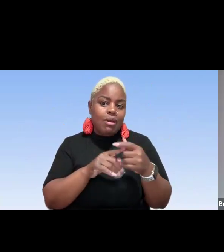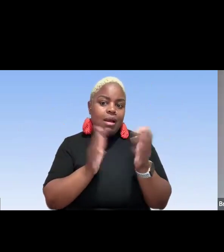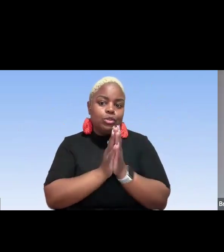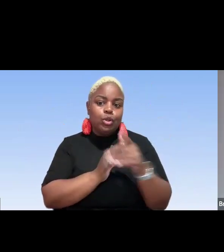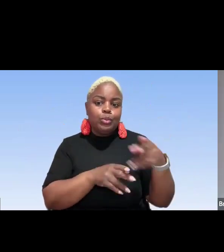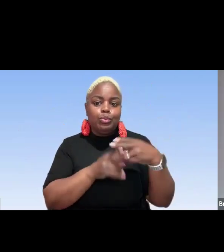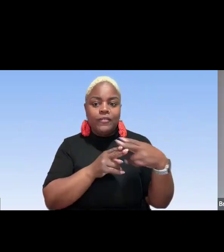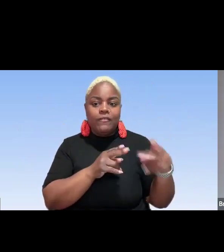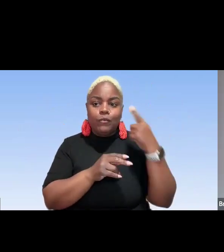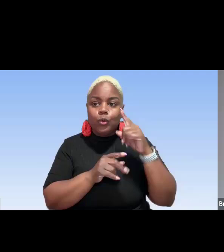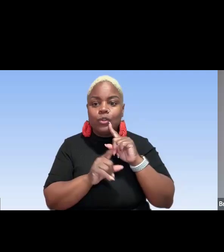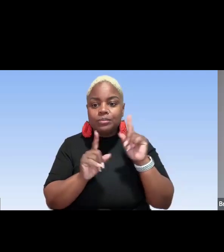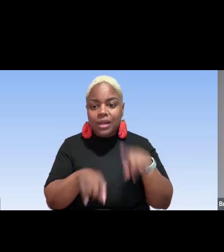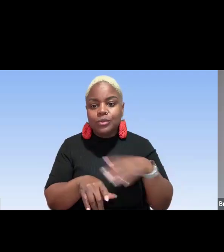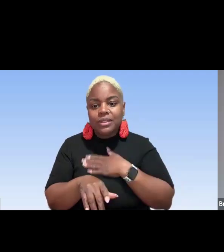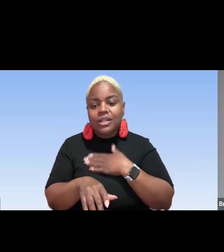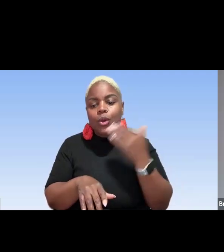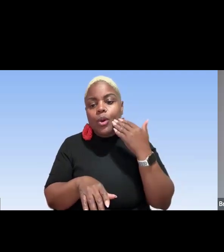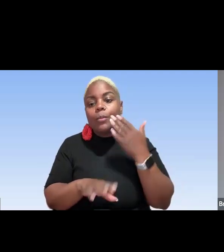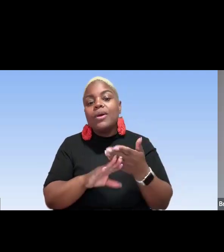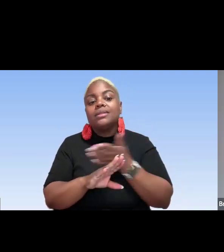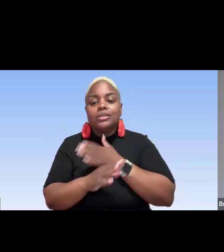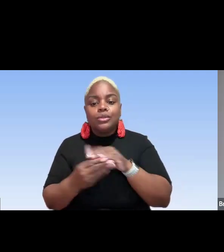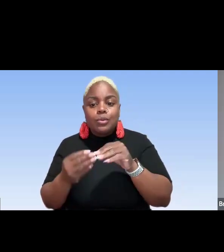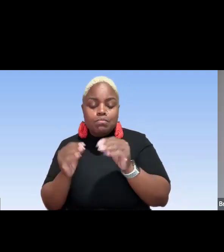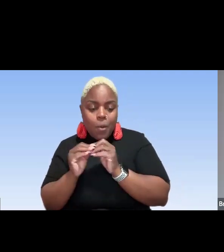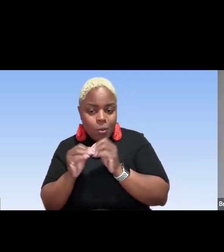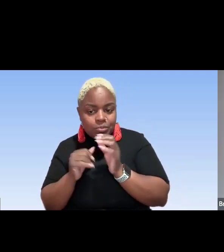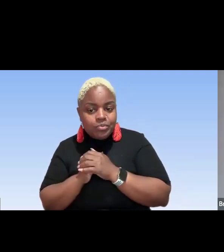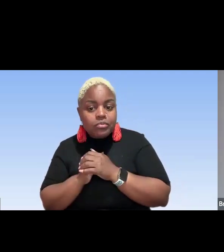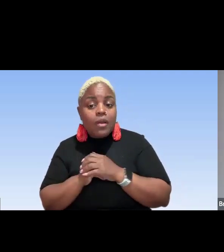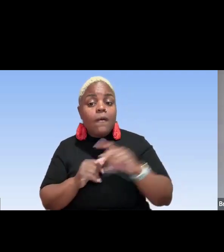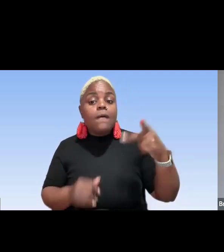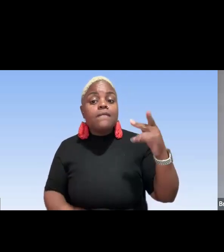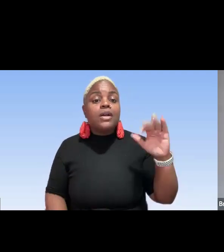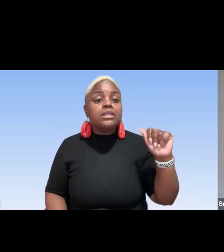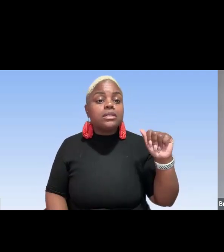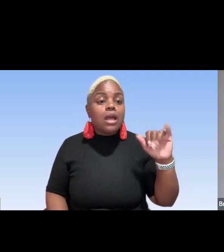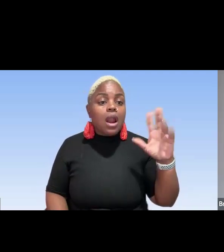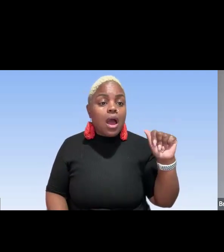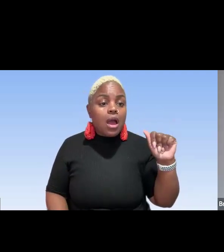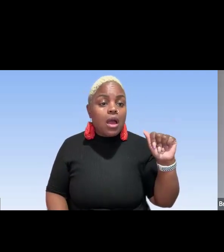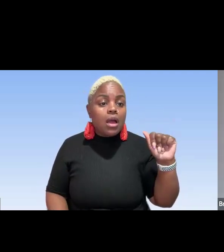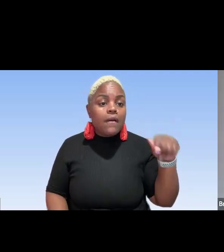and I appreciate that. And, uh, first up is Phacelia. [PHACELIA] I got you, Brittanie. I'll be quick.